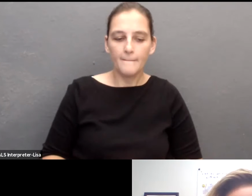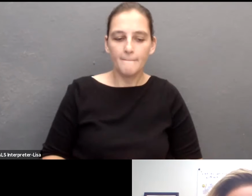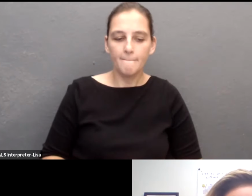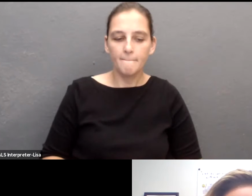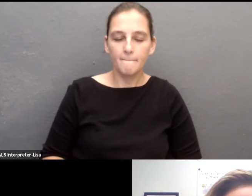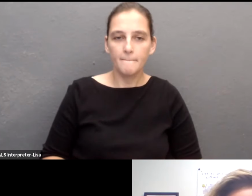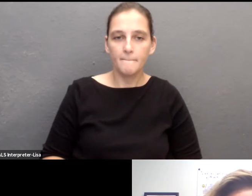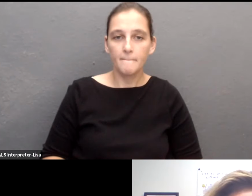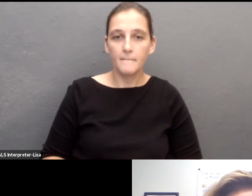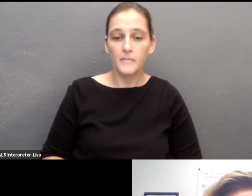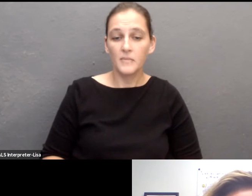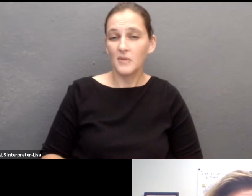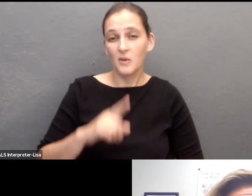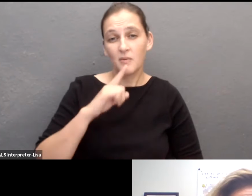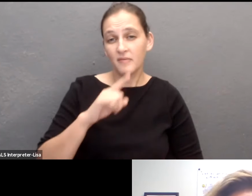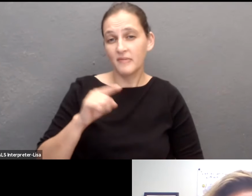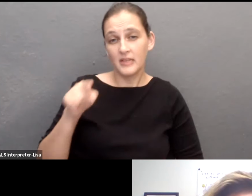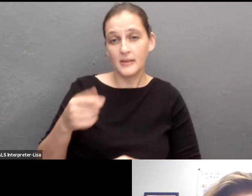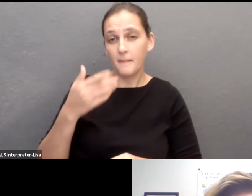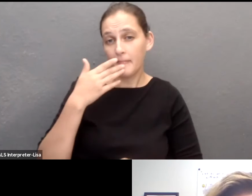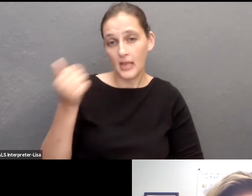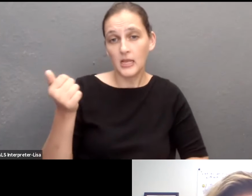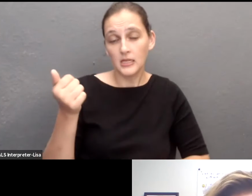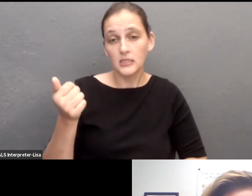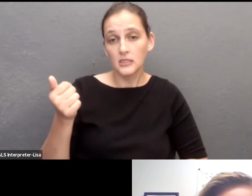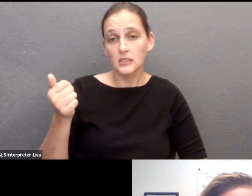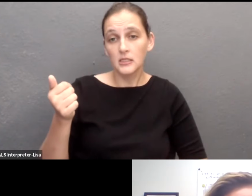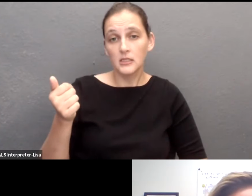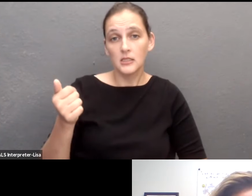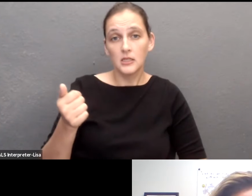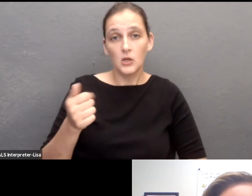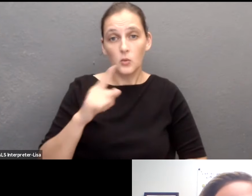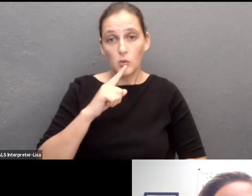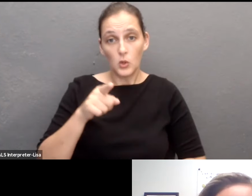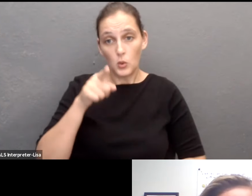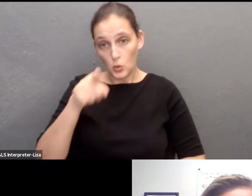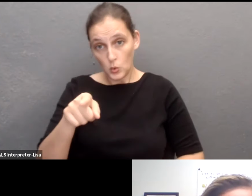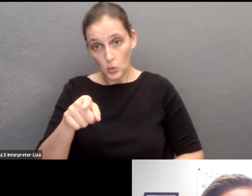is really the best thing because it is those conversations between you and that person